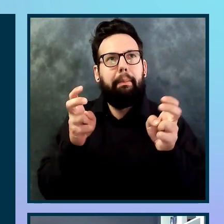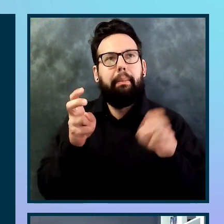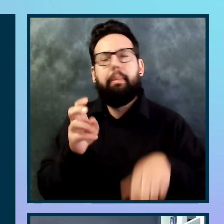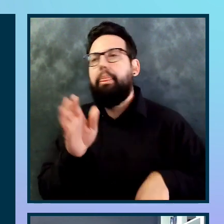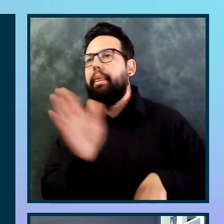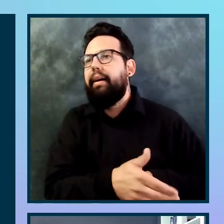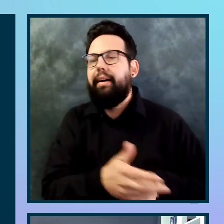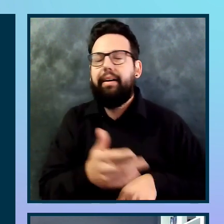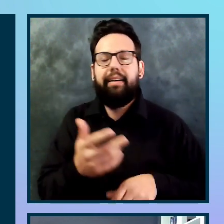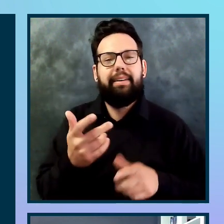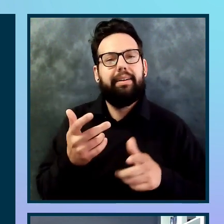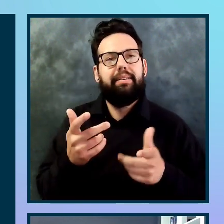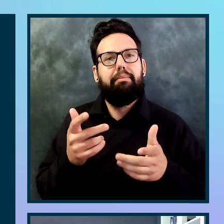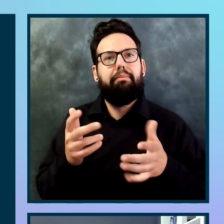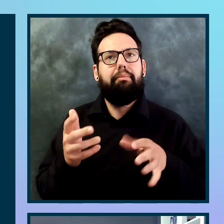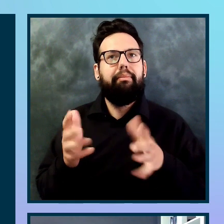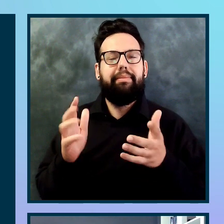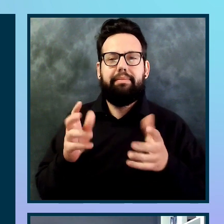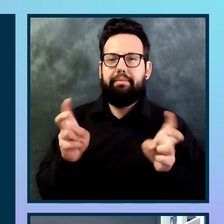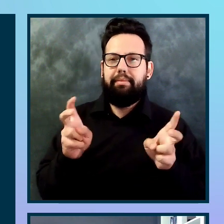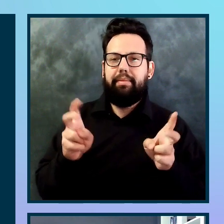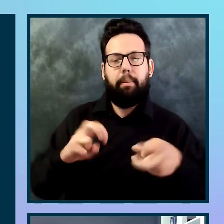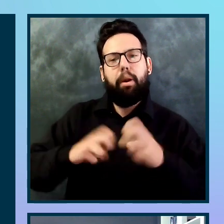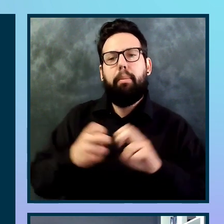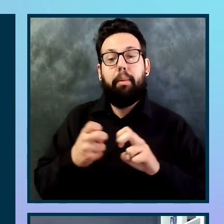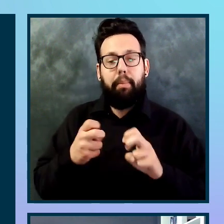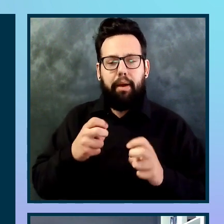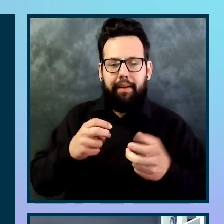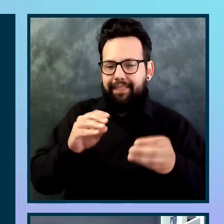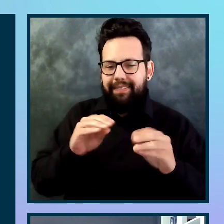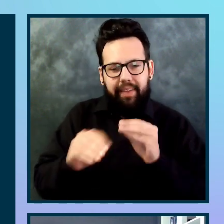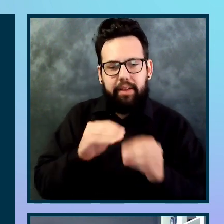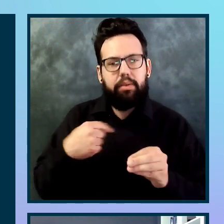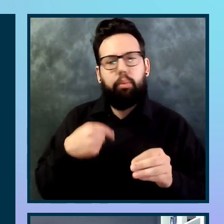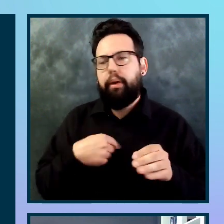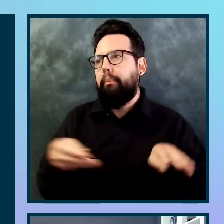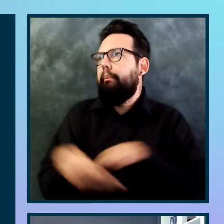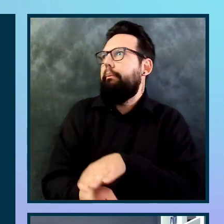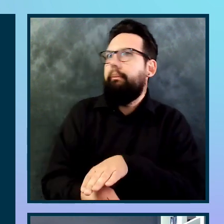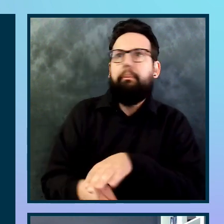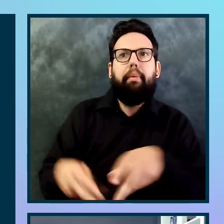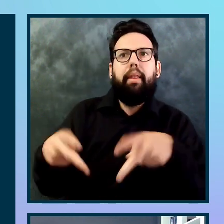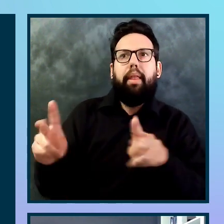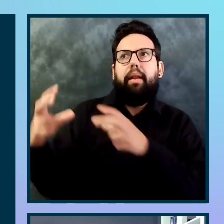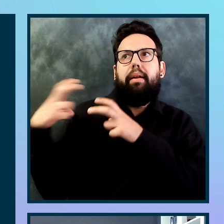we are letting someone else fix that issue for us. If you are that else and you don't know,